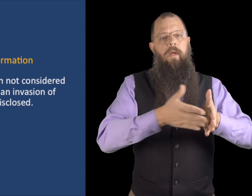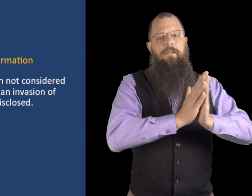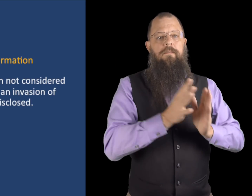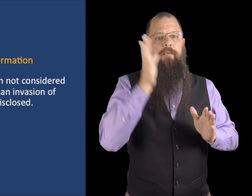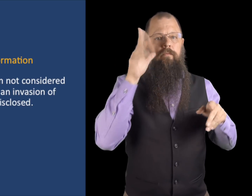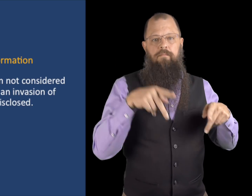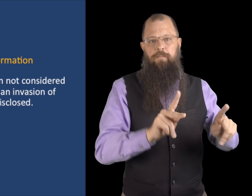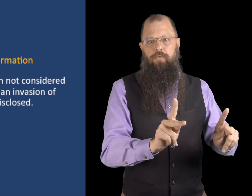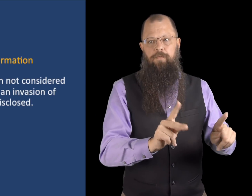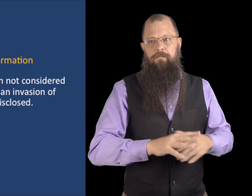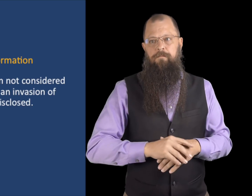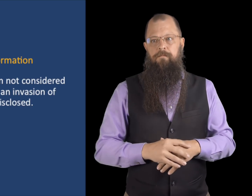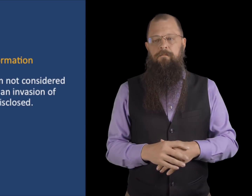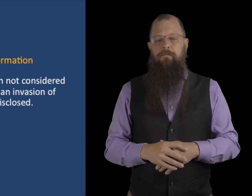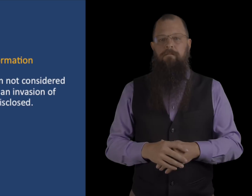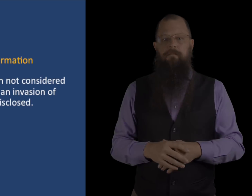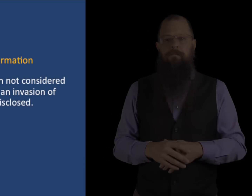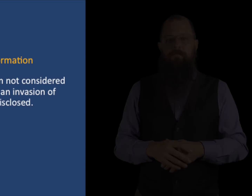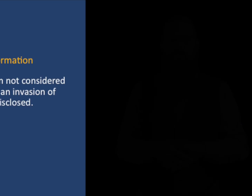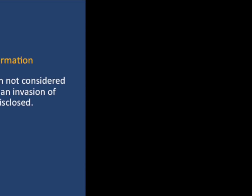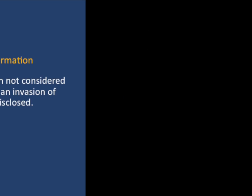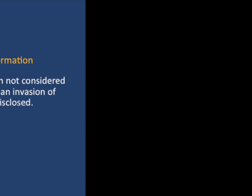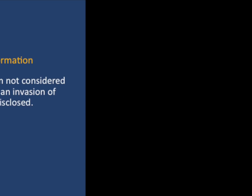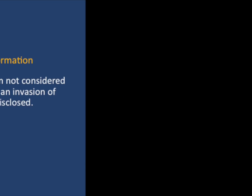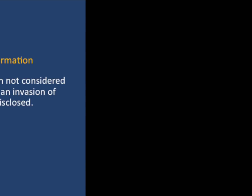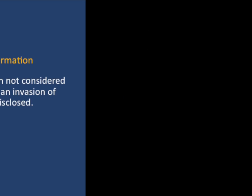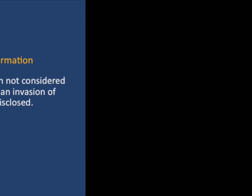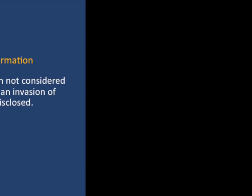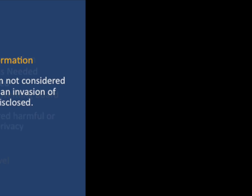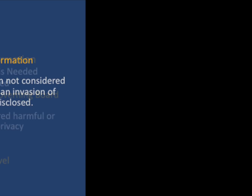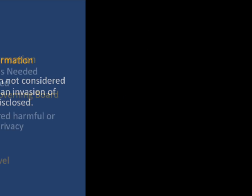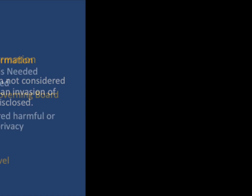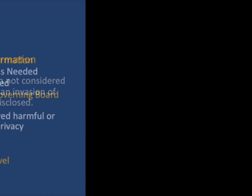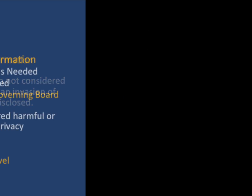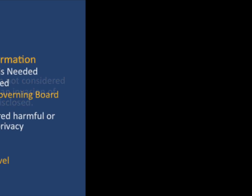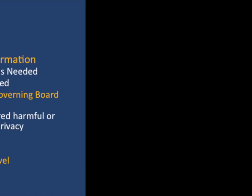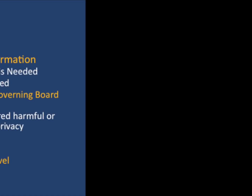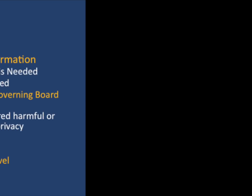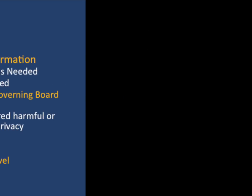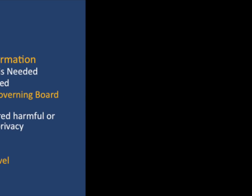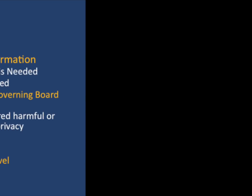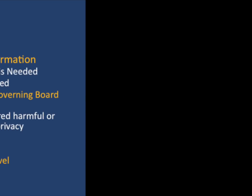non harmful and therefore permitted.